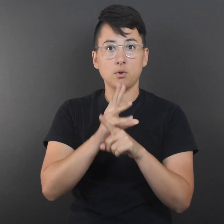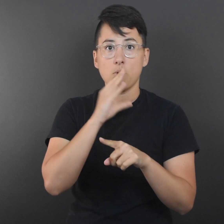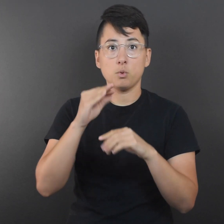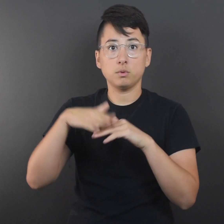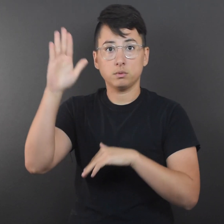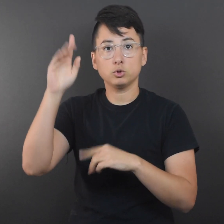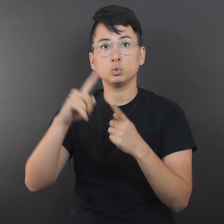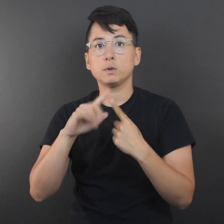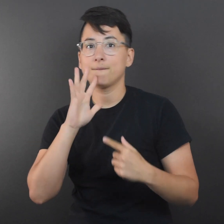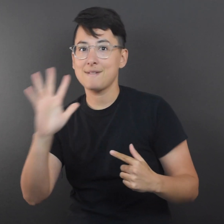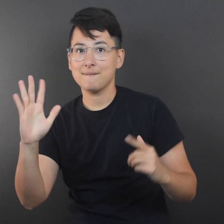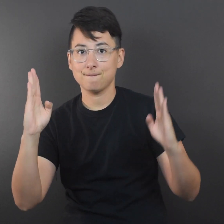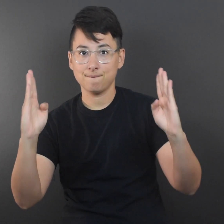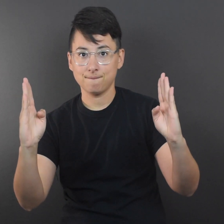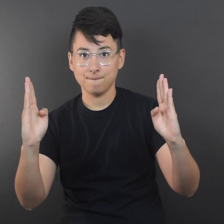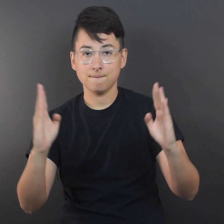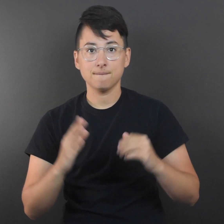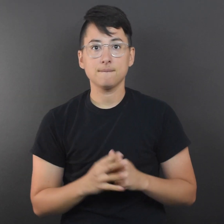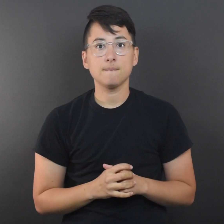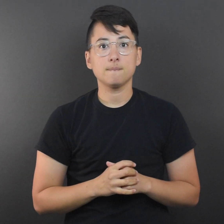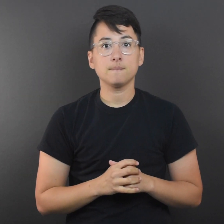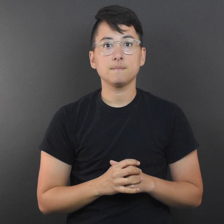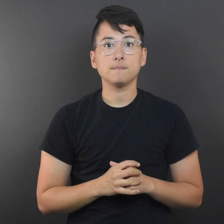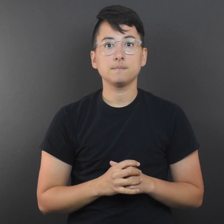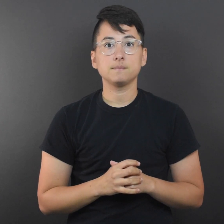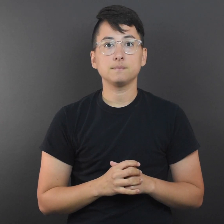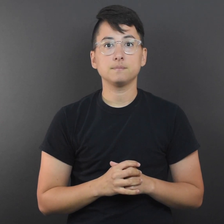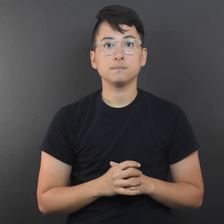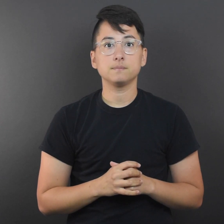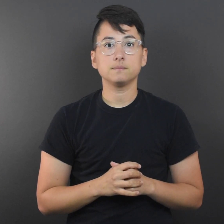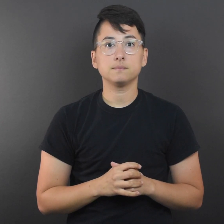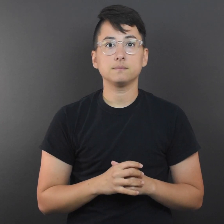Find appointments at COVID-19 Community Vaccination Program.